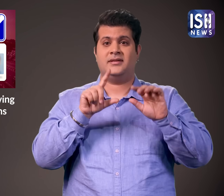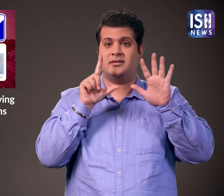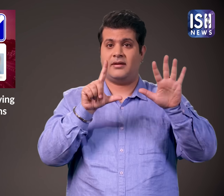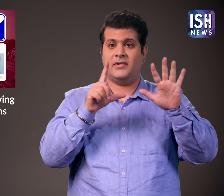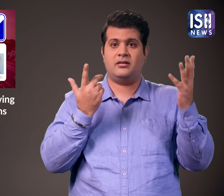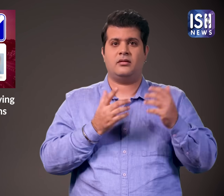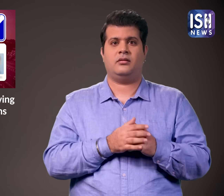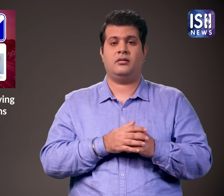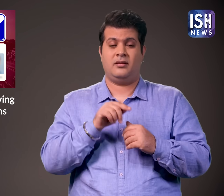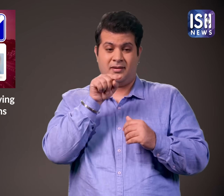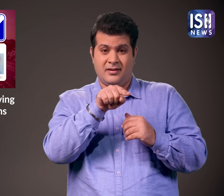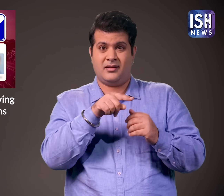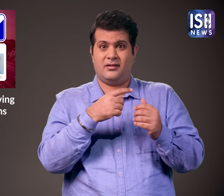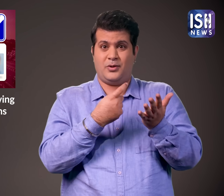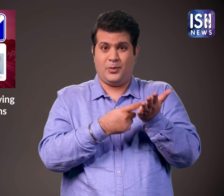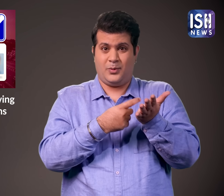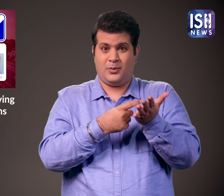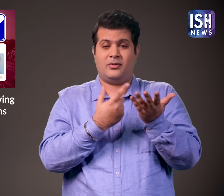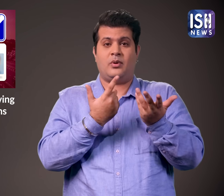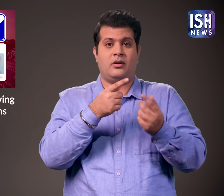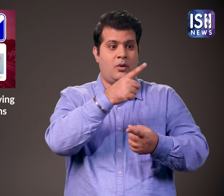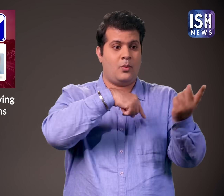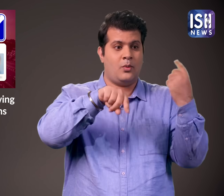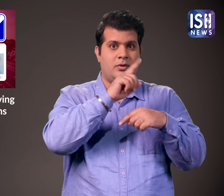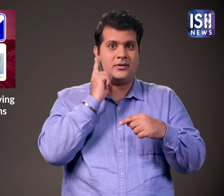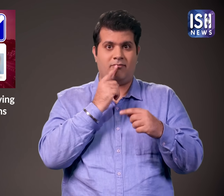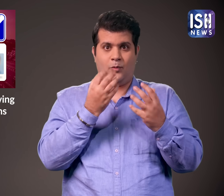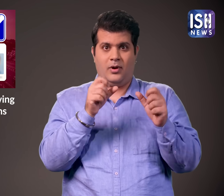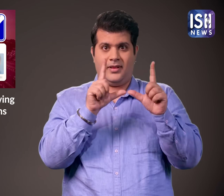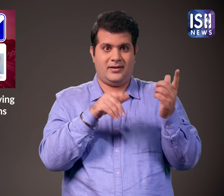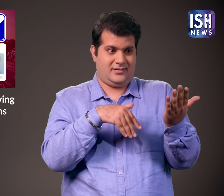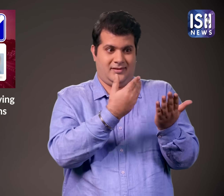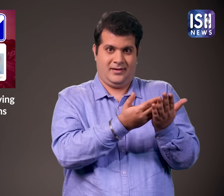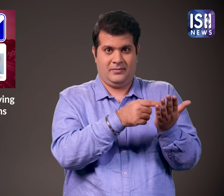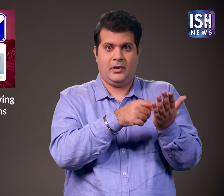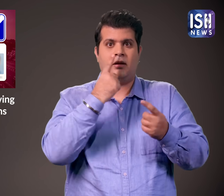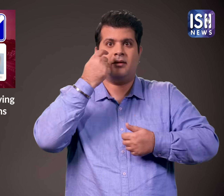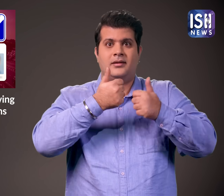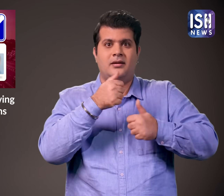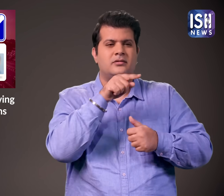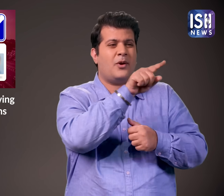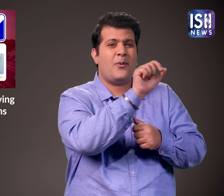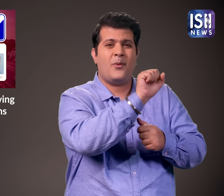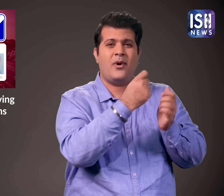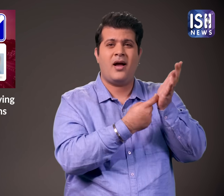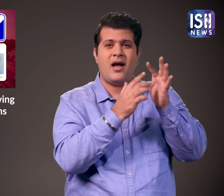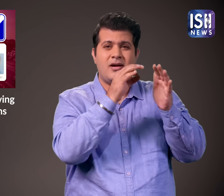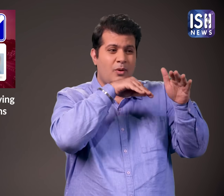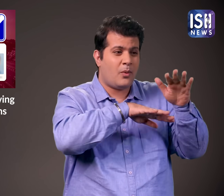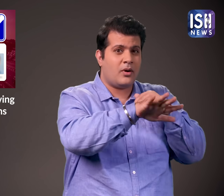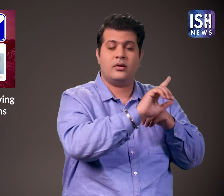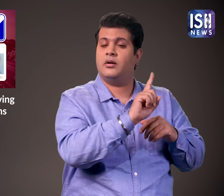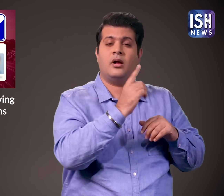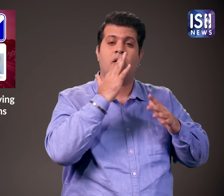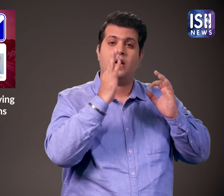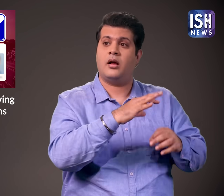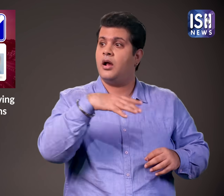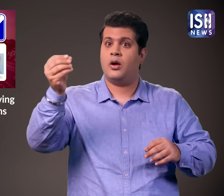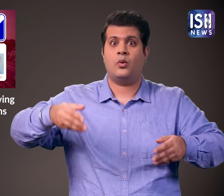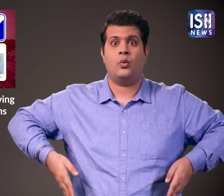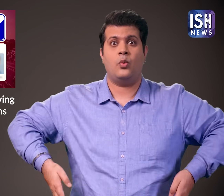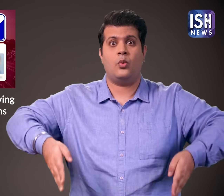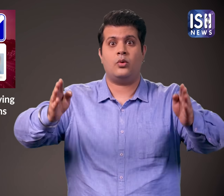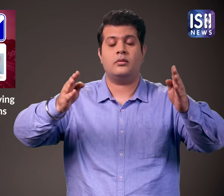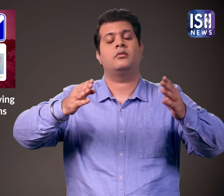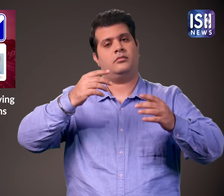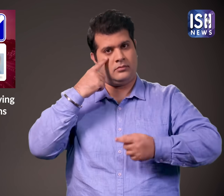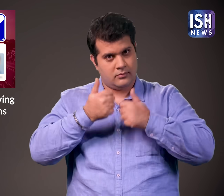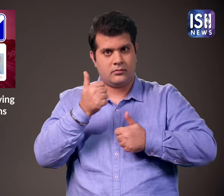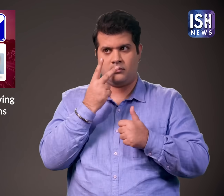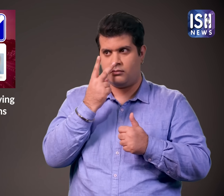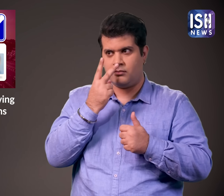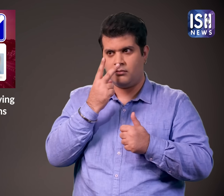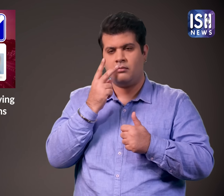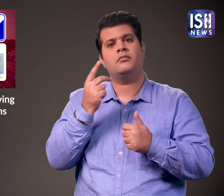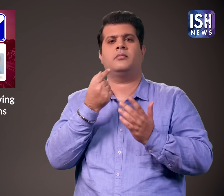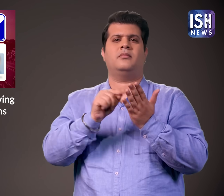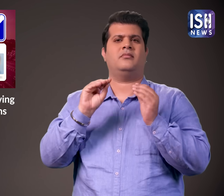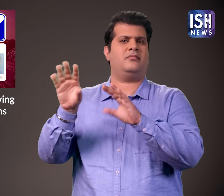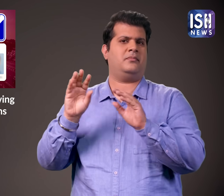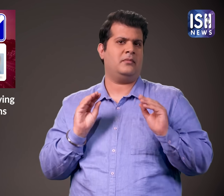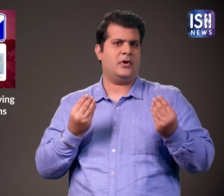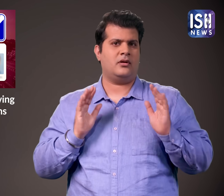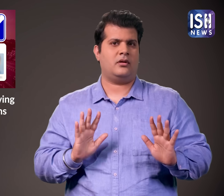7. All such applicants should take a strict driving test on real roads, rather than the RTO's driving patch before approval.